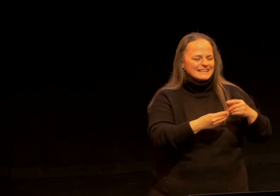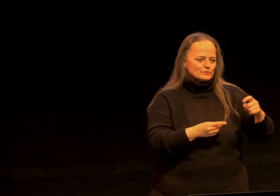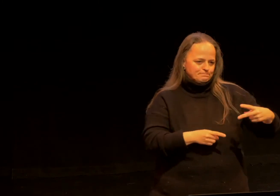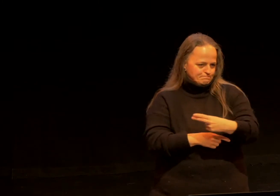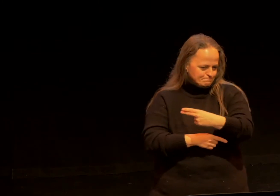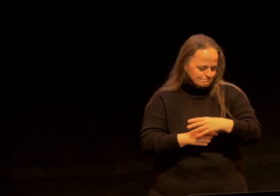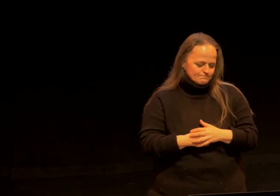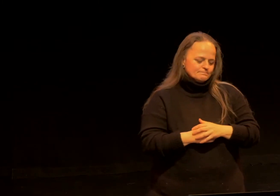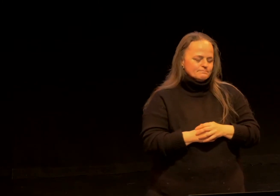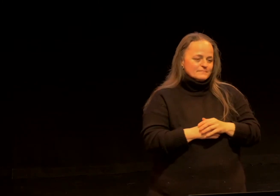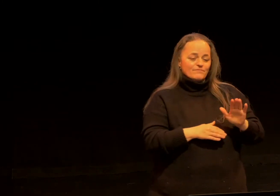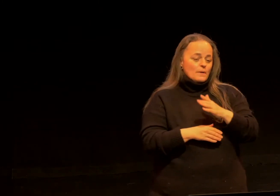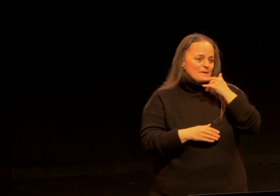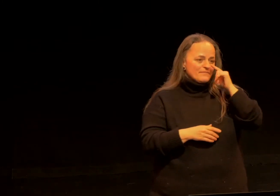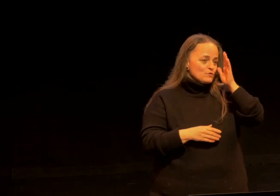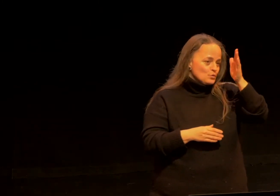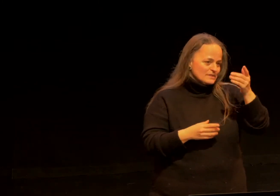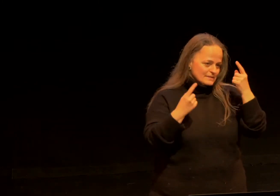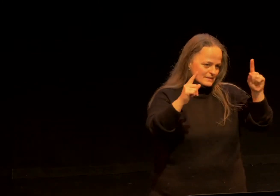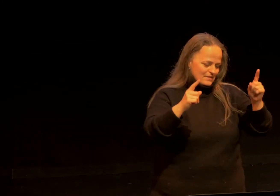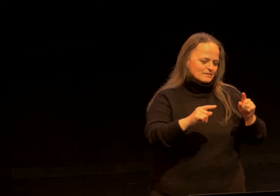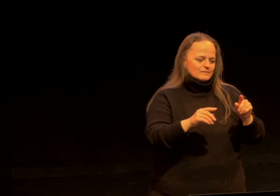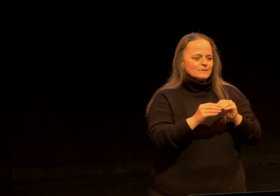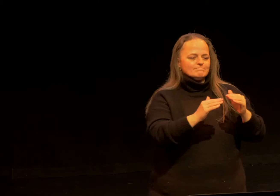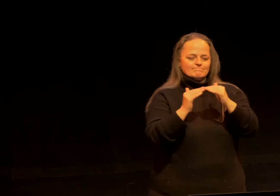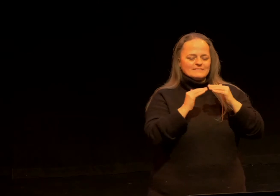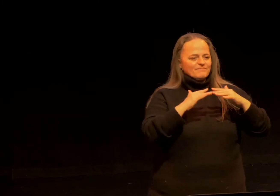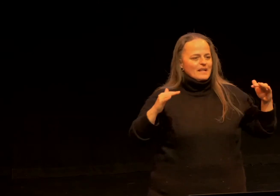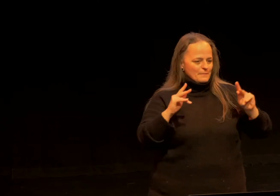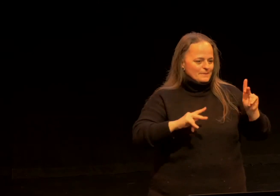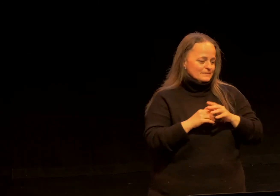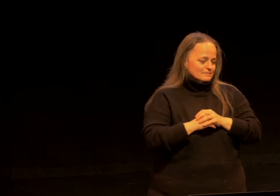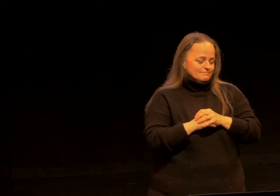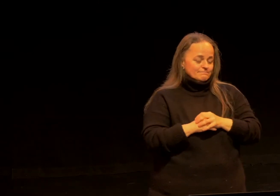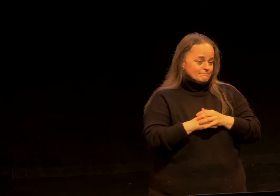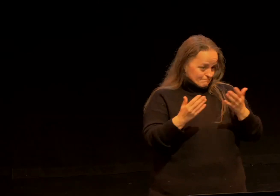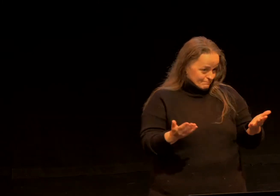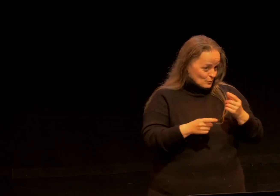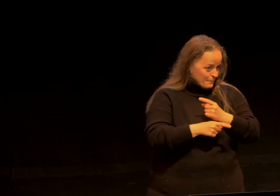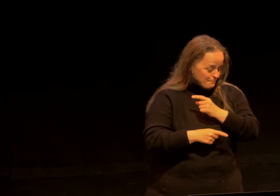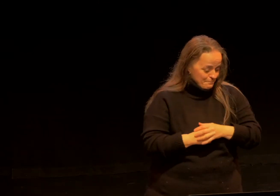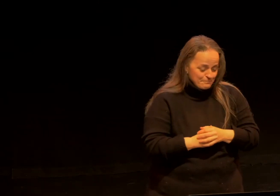we've been able to overcome that I feel that for the future, there's going to be a lot more equal access. Right.